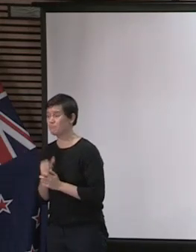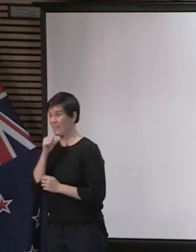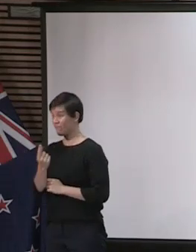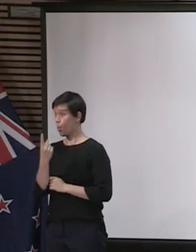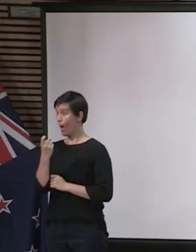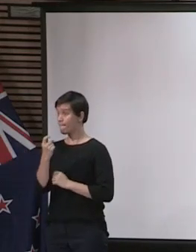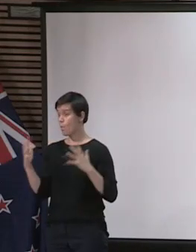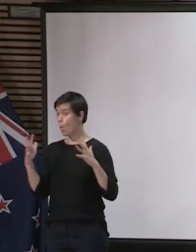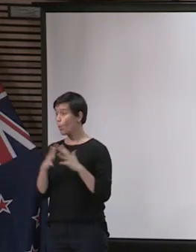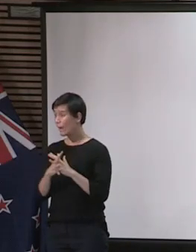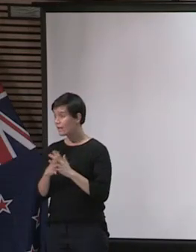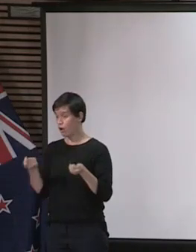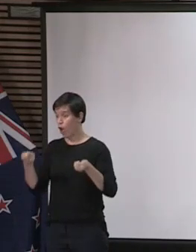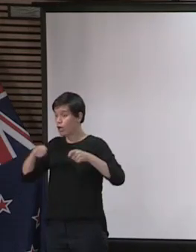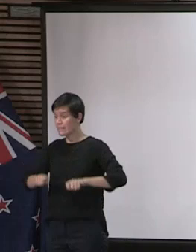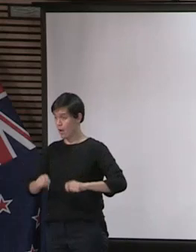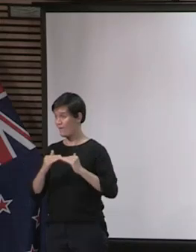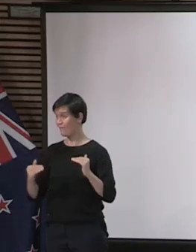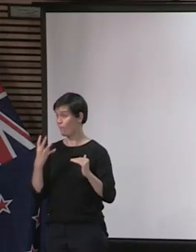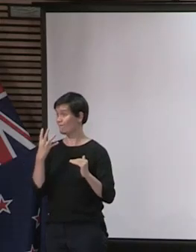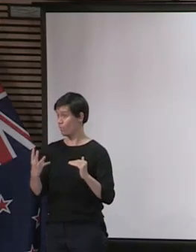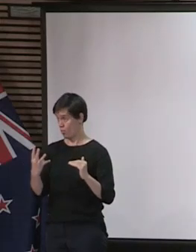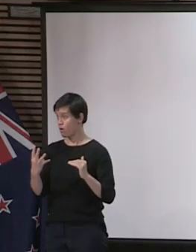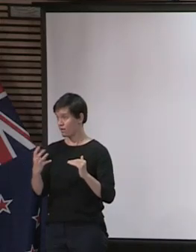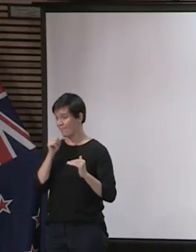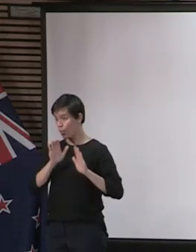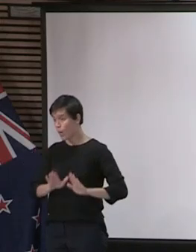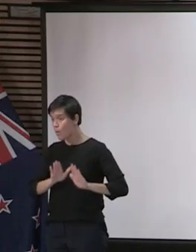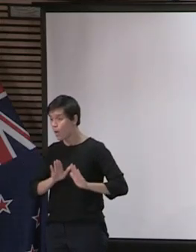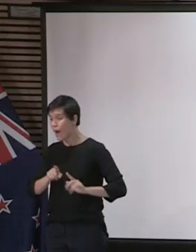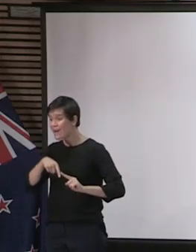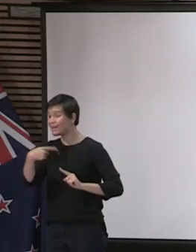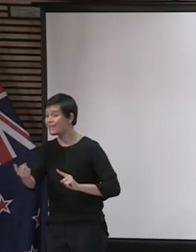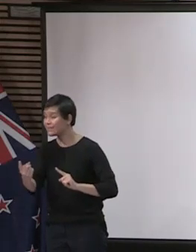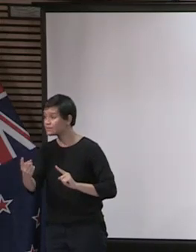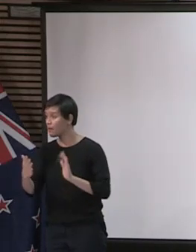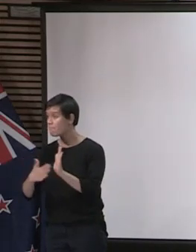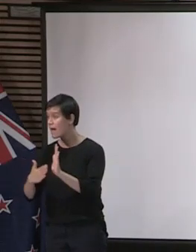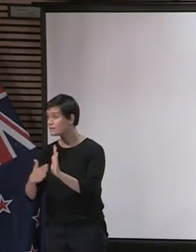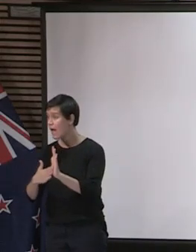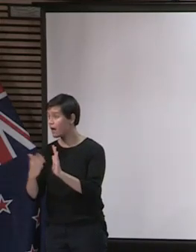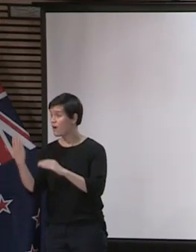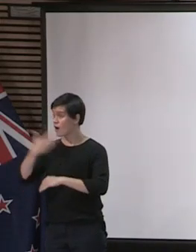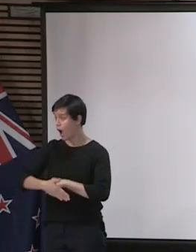traded here is by staying in that extra bit of time that gives us greater certainty